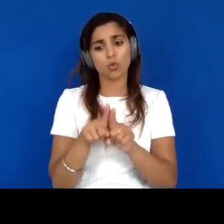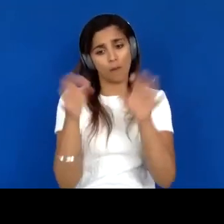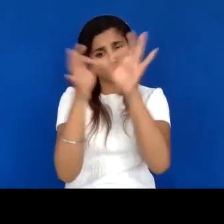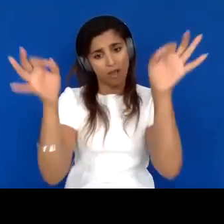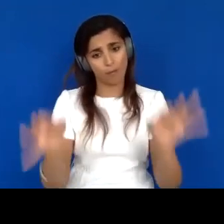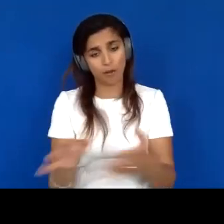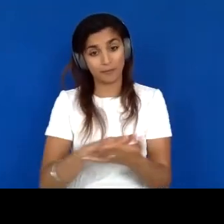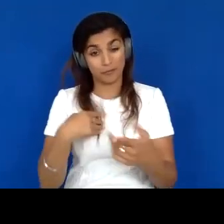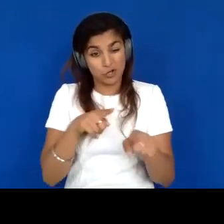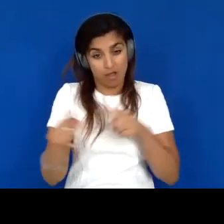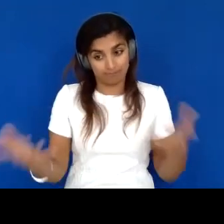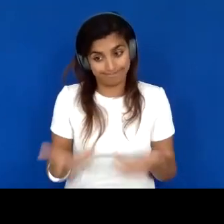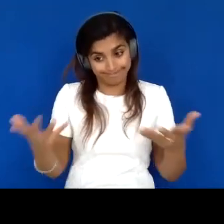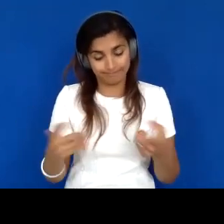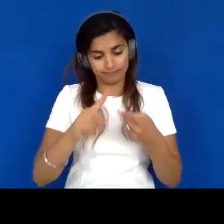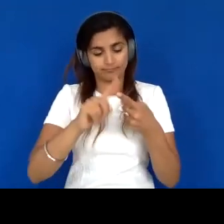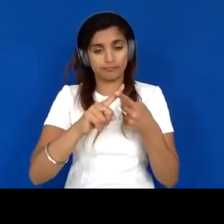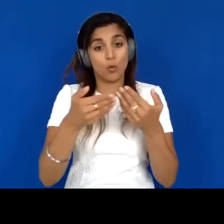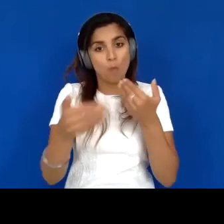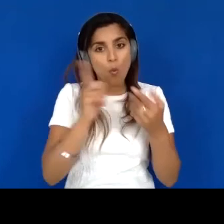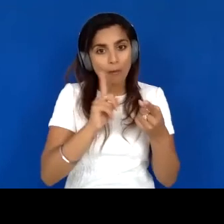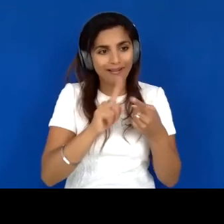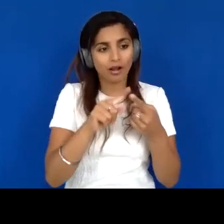women to disabled people into positions of power and influence within disability